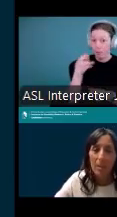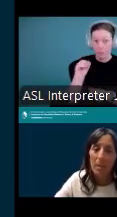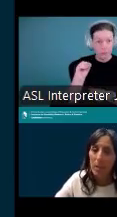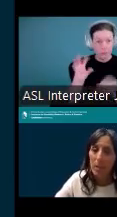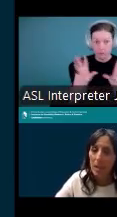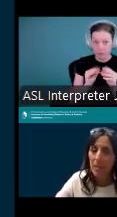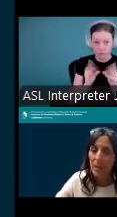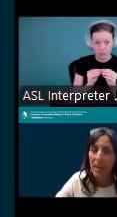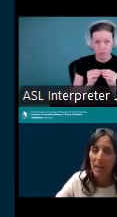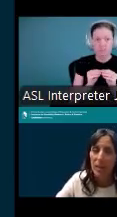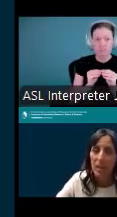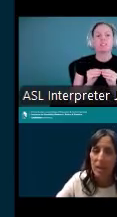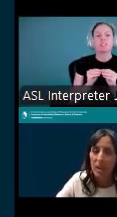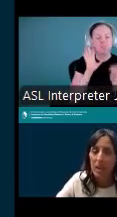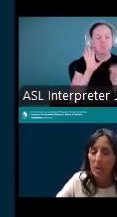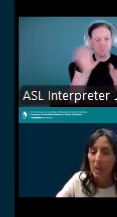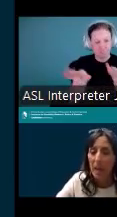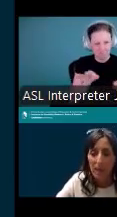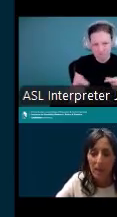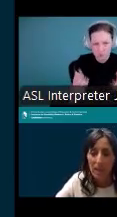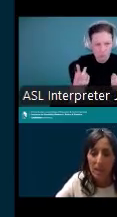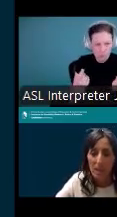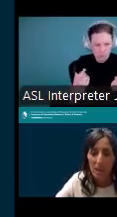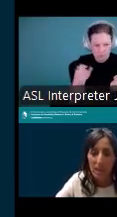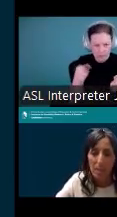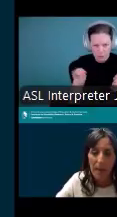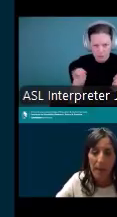components of an ECHO session. So, we have our subject matter